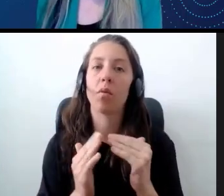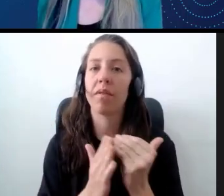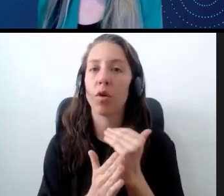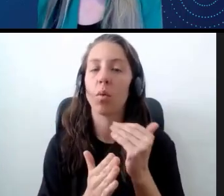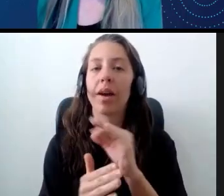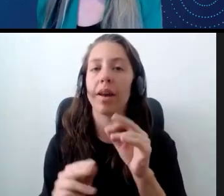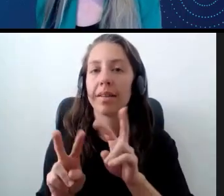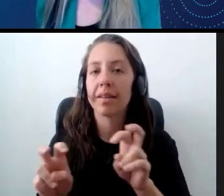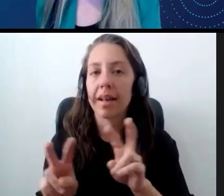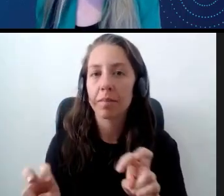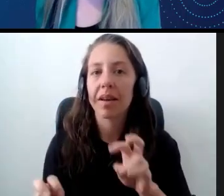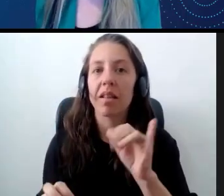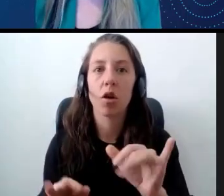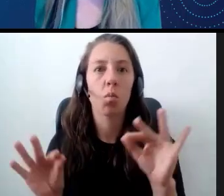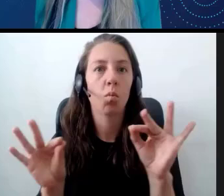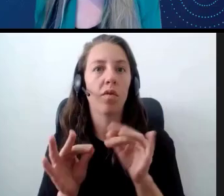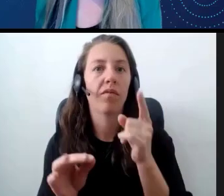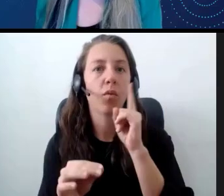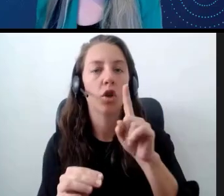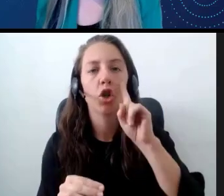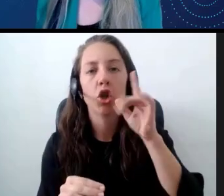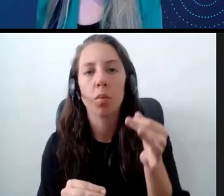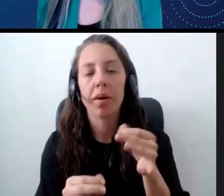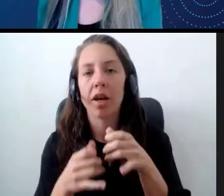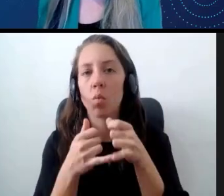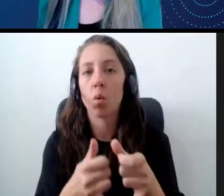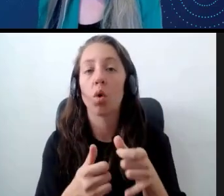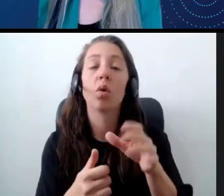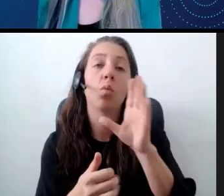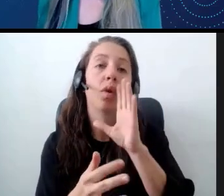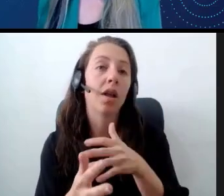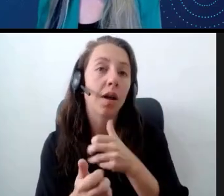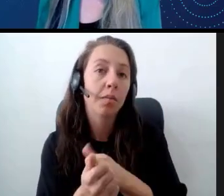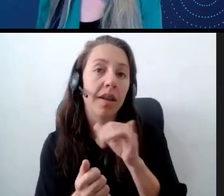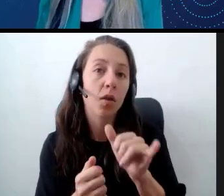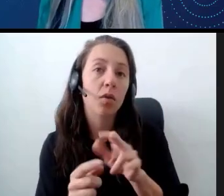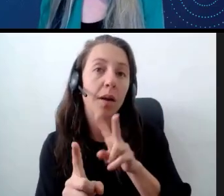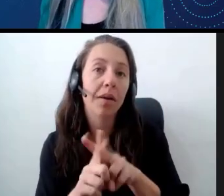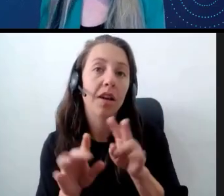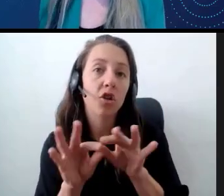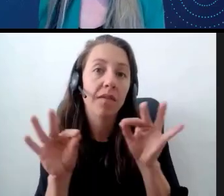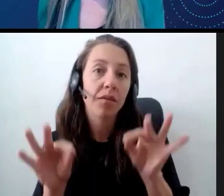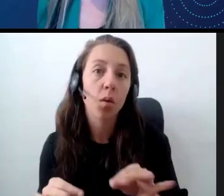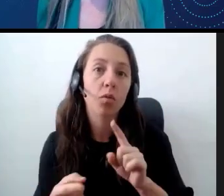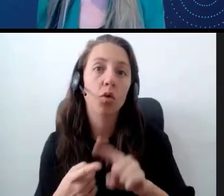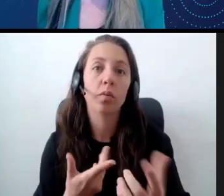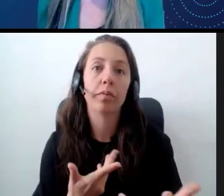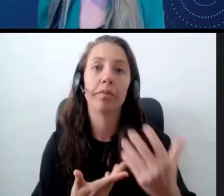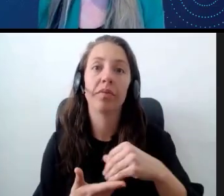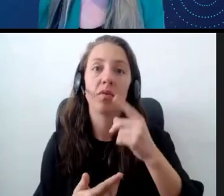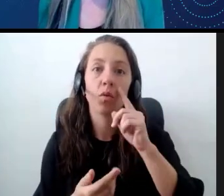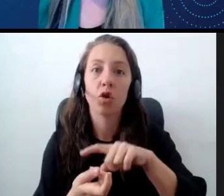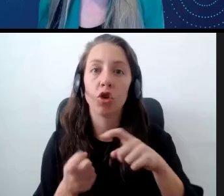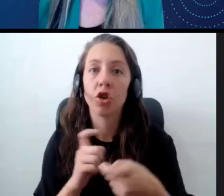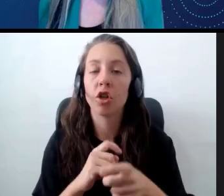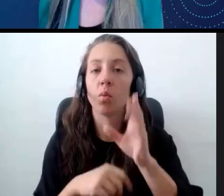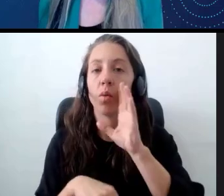The NIH regularly updates its application forms to account for changes affecting the way applicants prepare their funding applications.